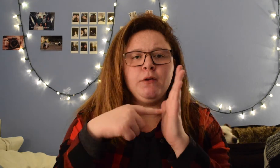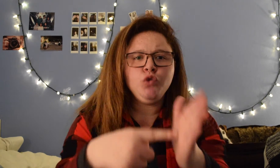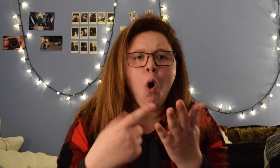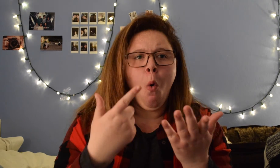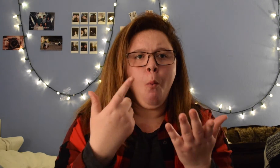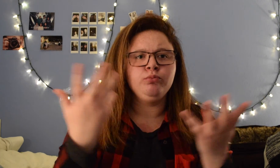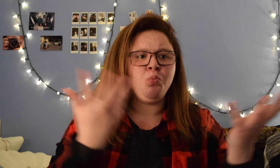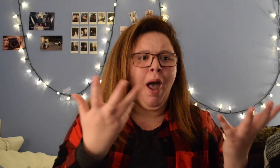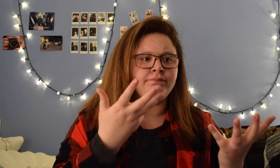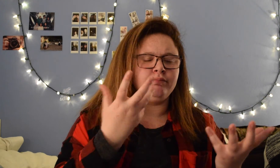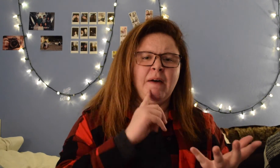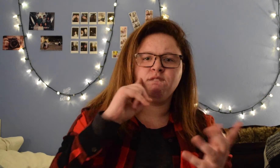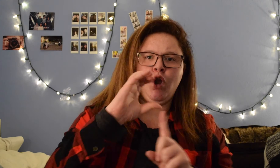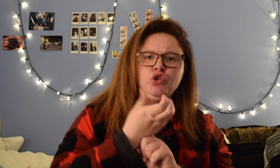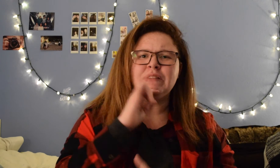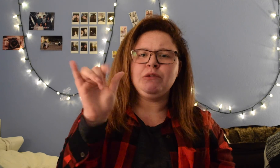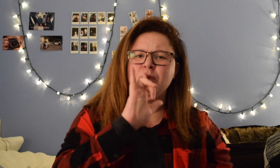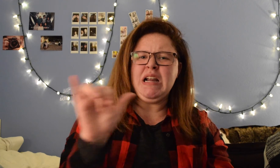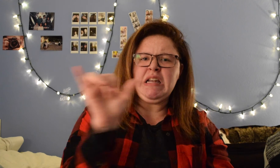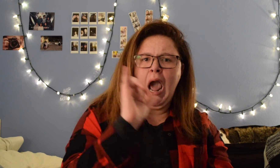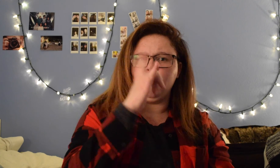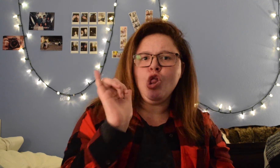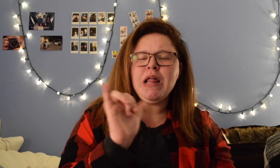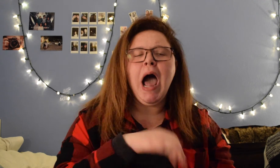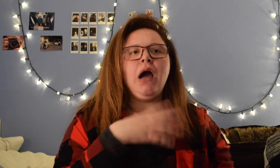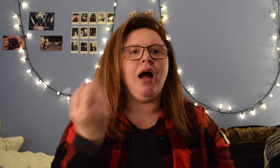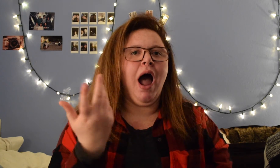And show what our deaf culture looks like